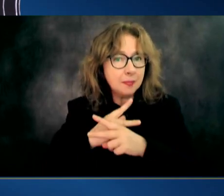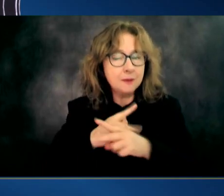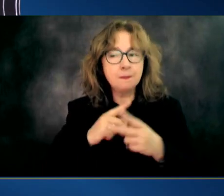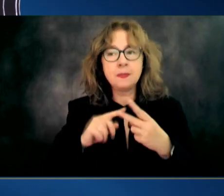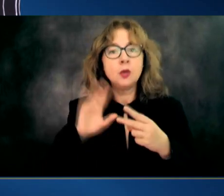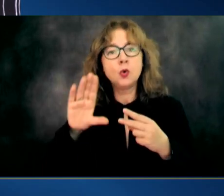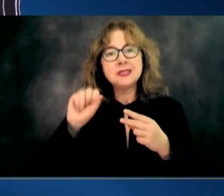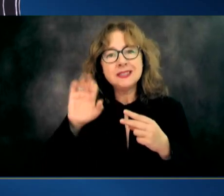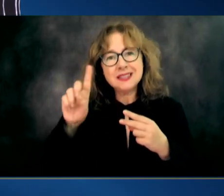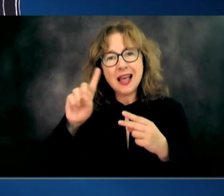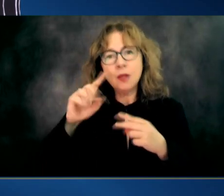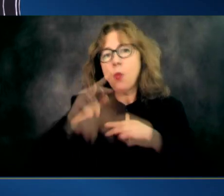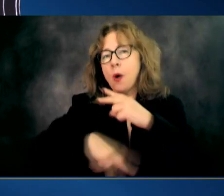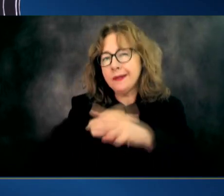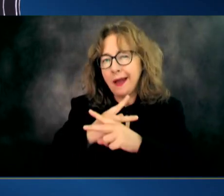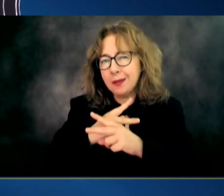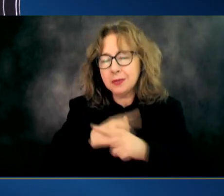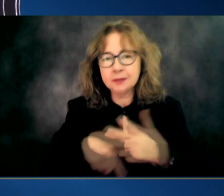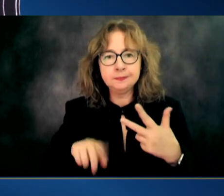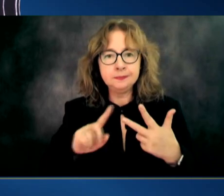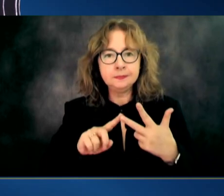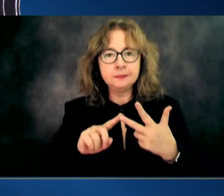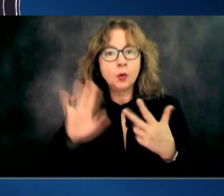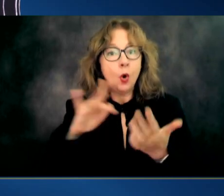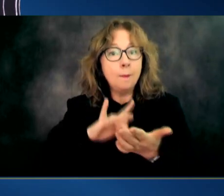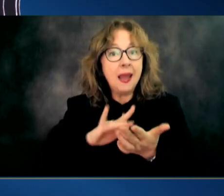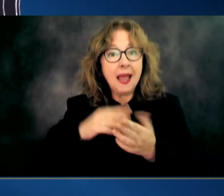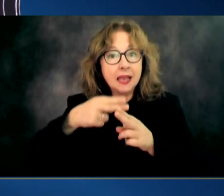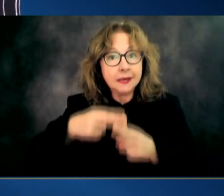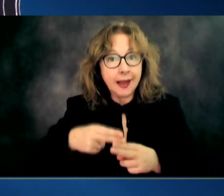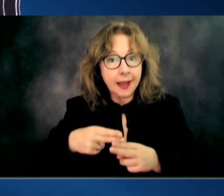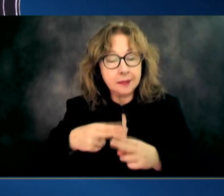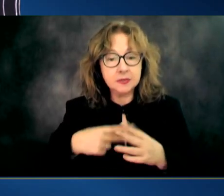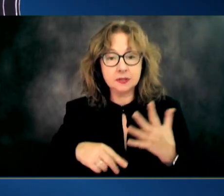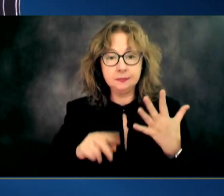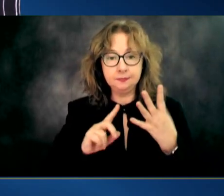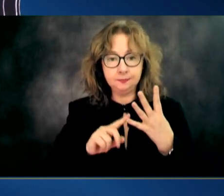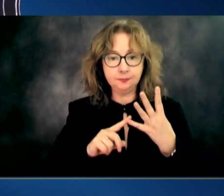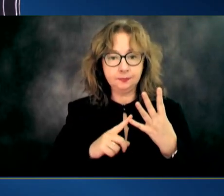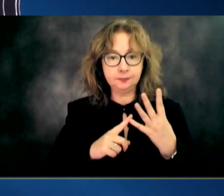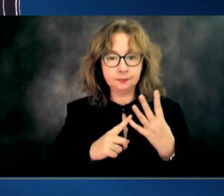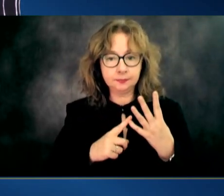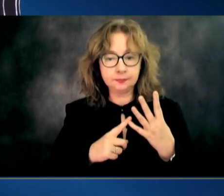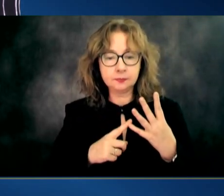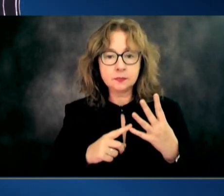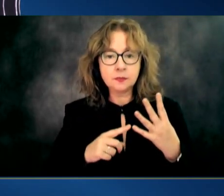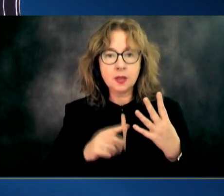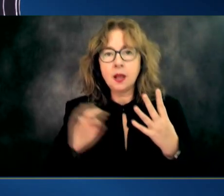You always want your medications. And you always want, like, emergency contact,